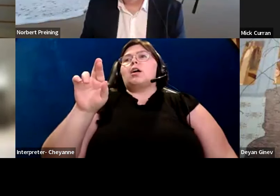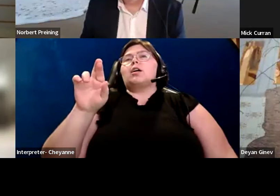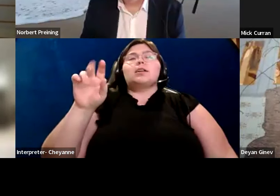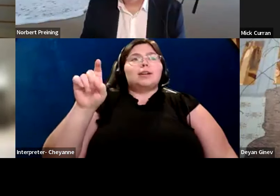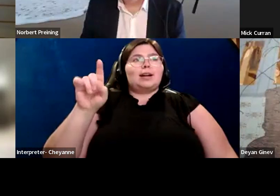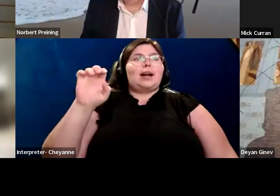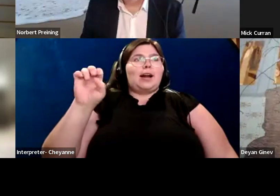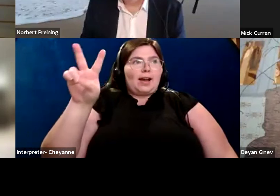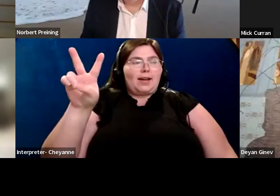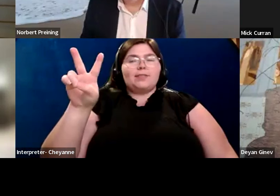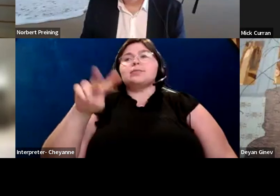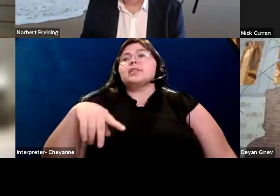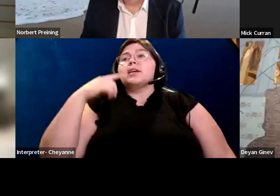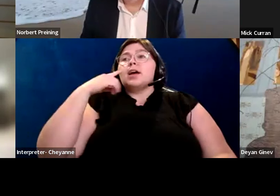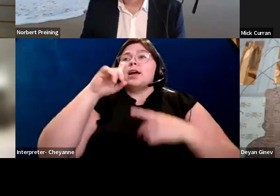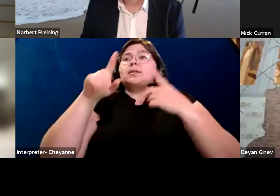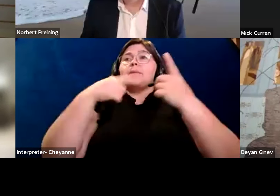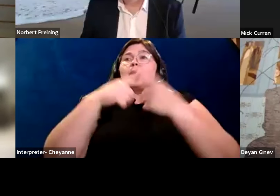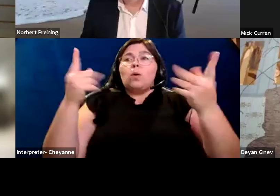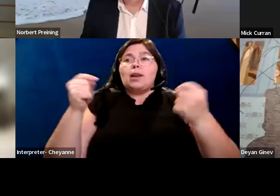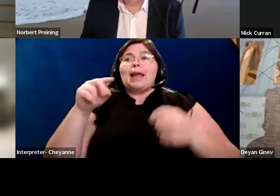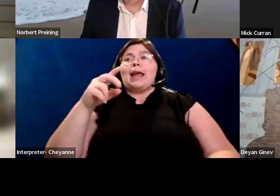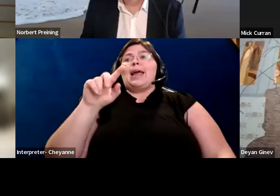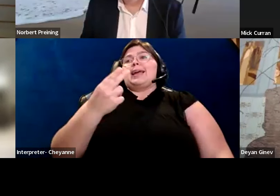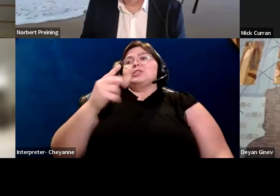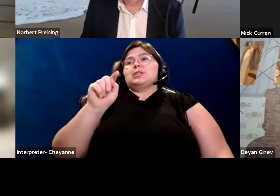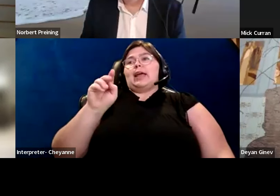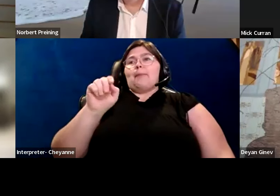We're going to take a peek under the hood with developers